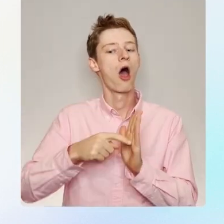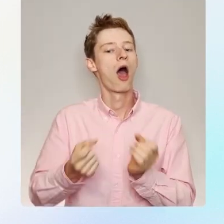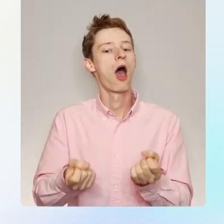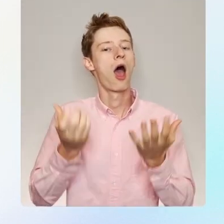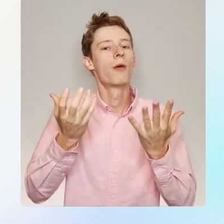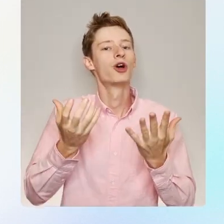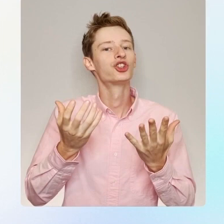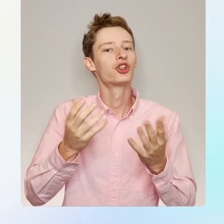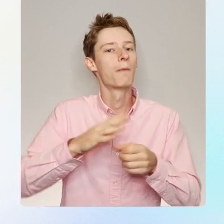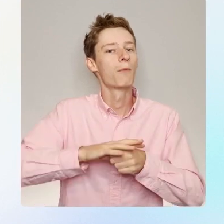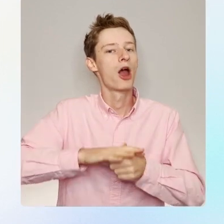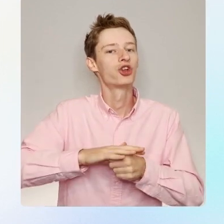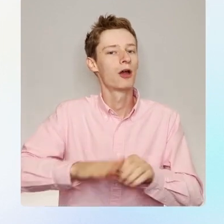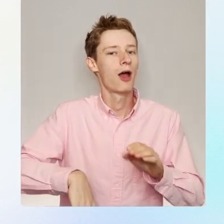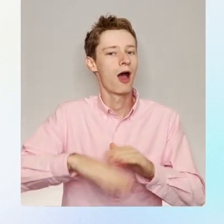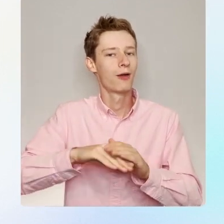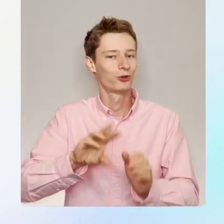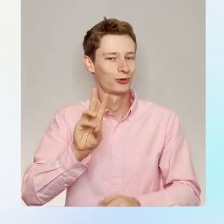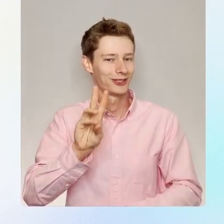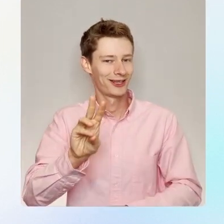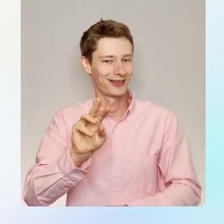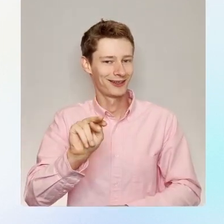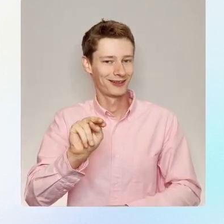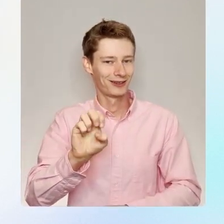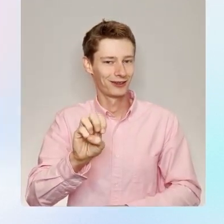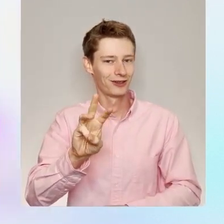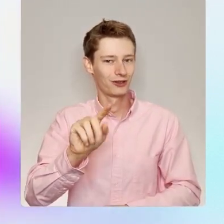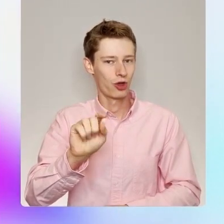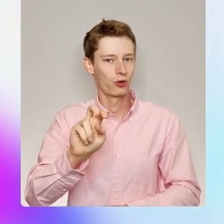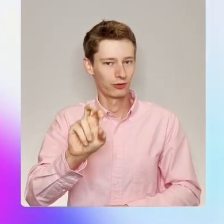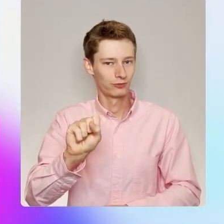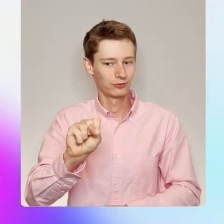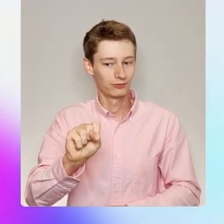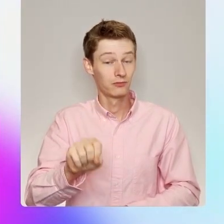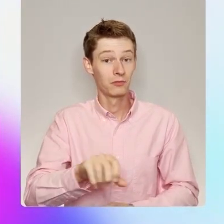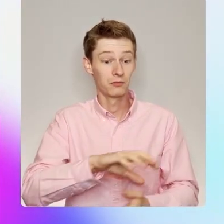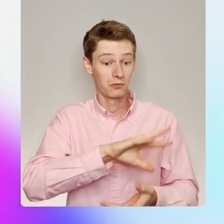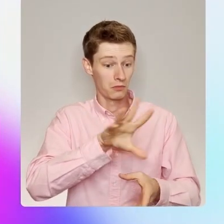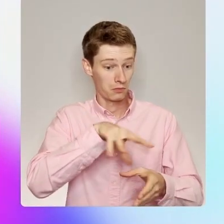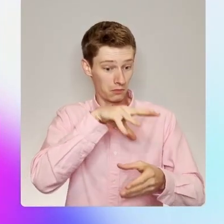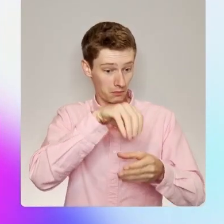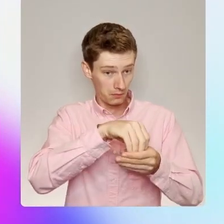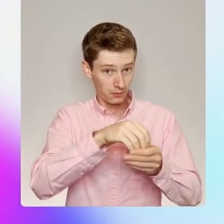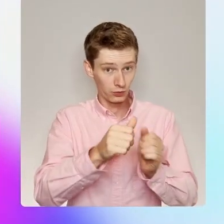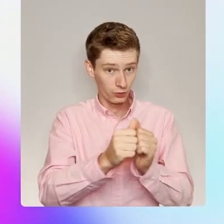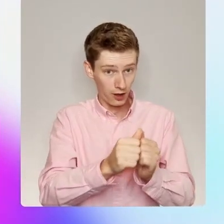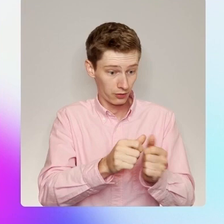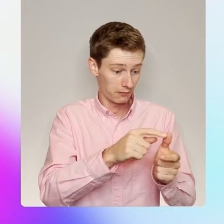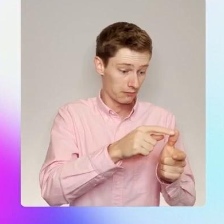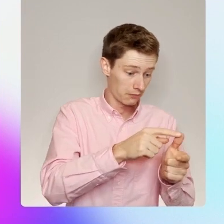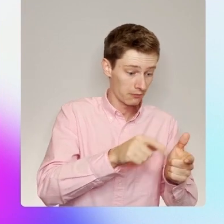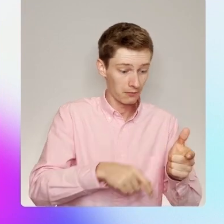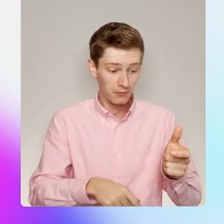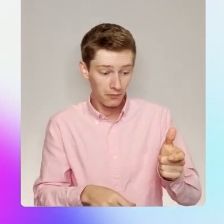up to about 6 Newtons of force is being applied. When combined, input from the Index Trigger and Thumbrest can be used